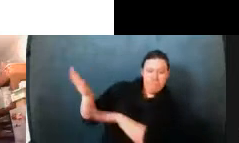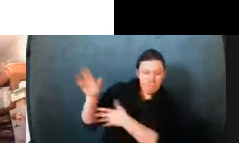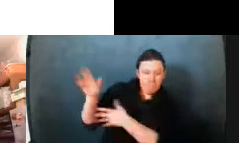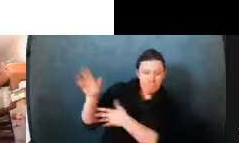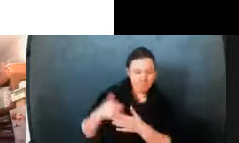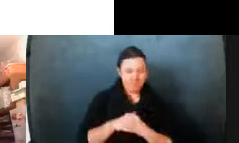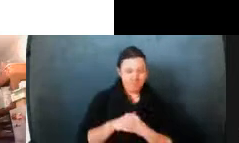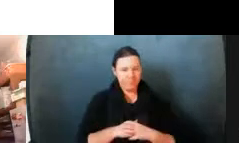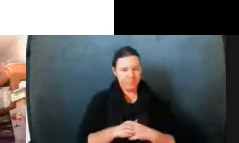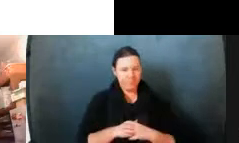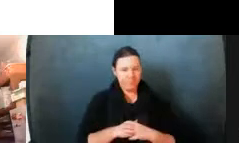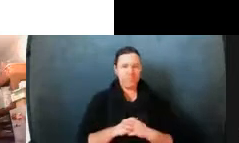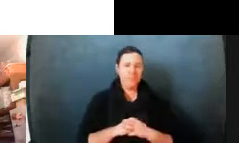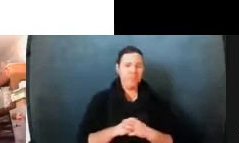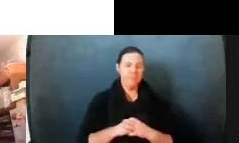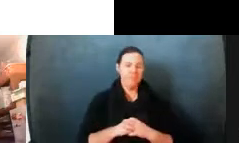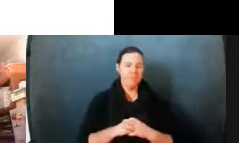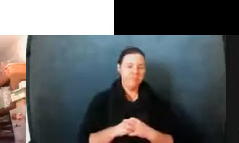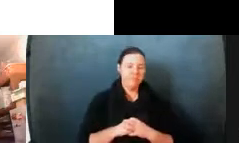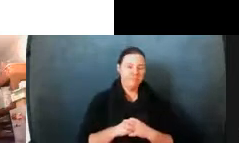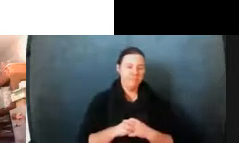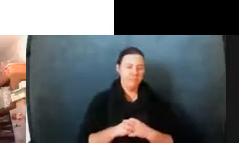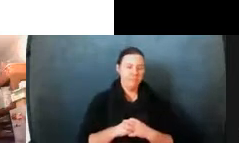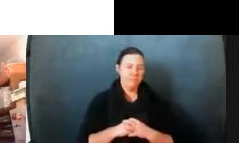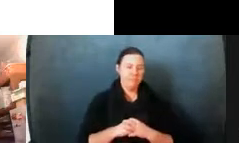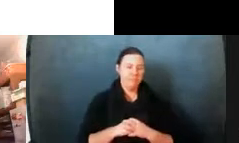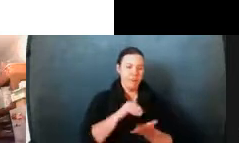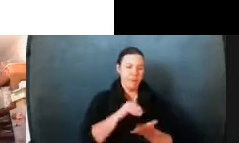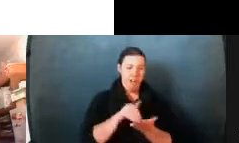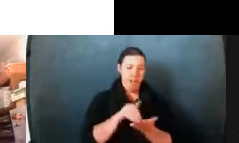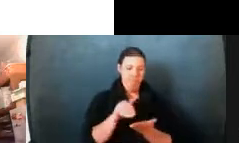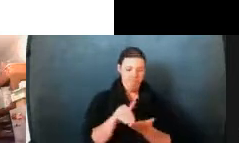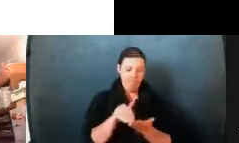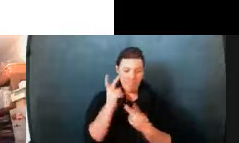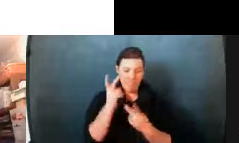One thing that I think that I see consistently when I'm trying to help people,